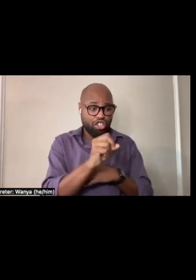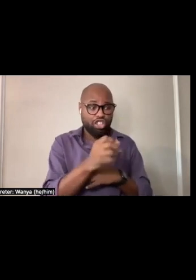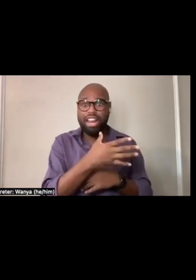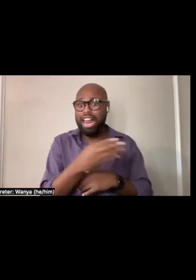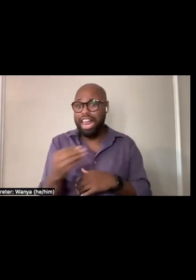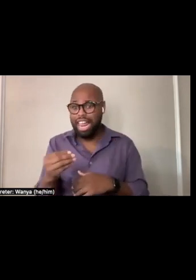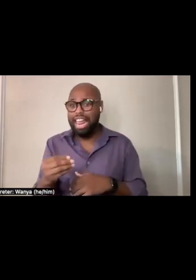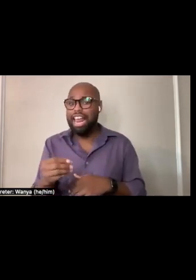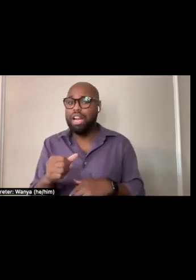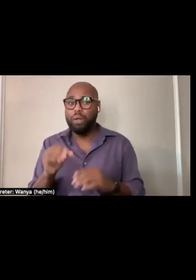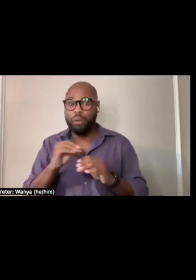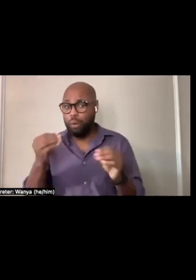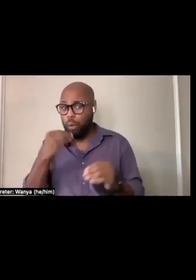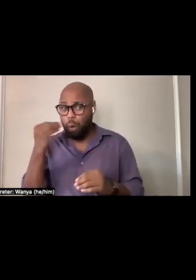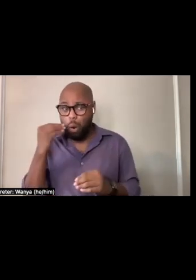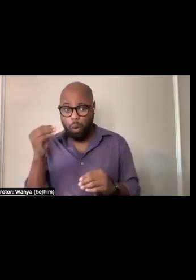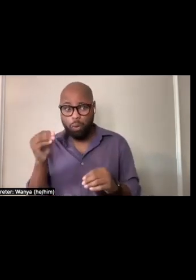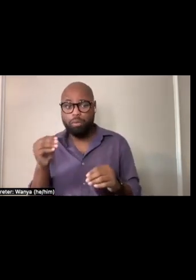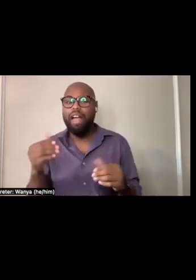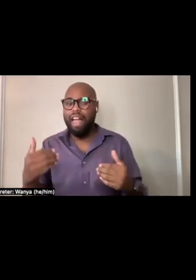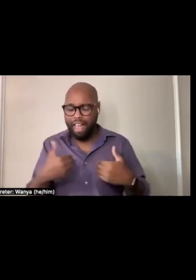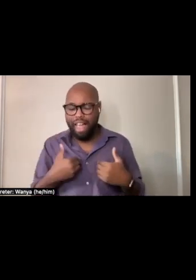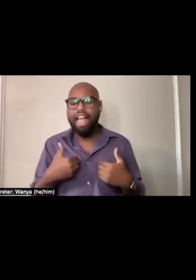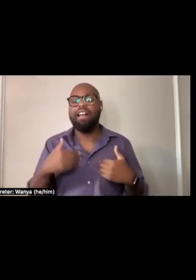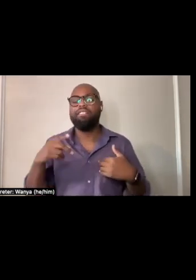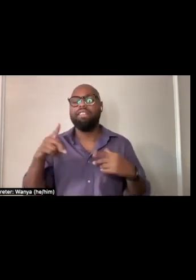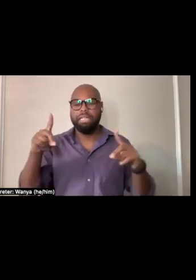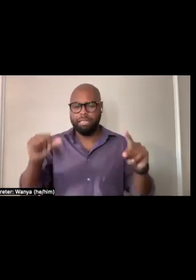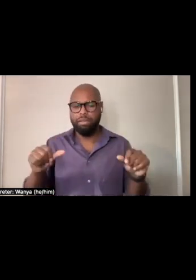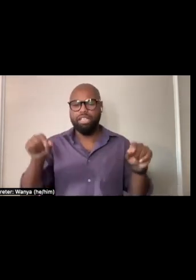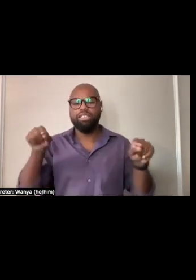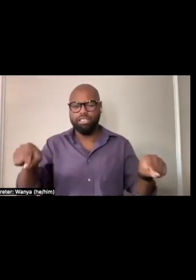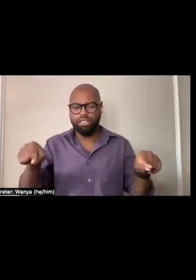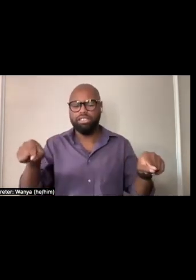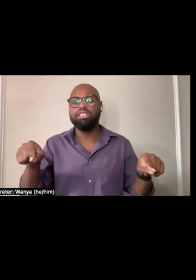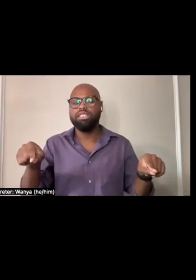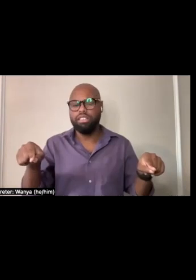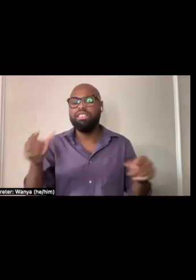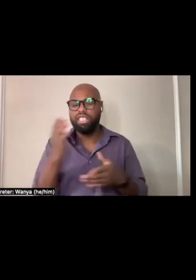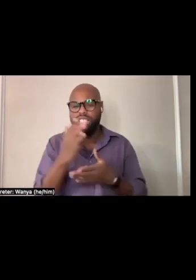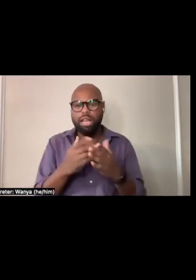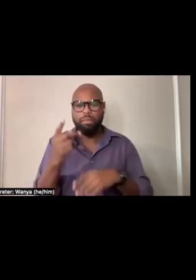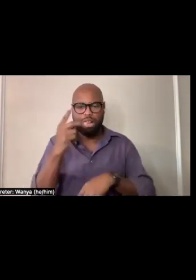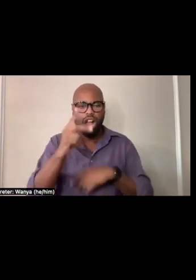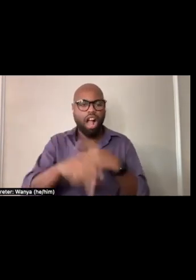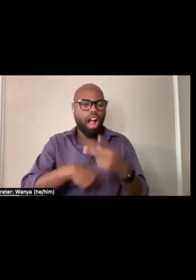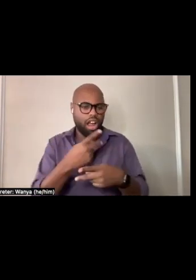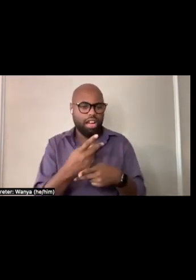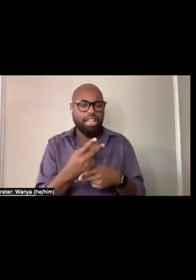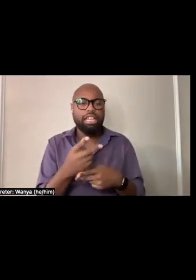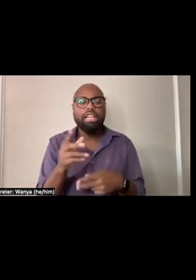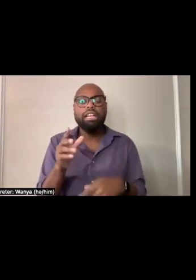had disabilities of some kind. And about 18% had three or more disabilities.